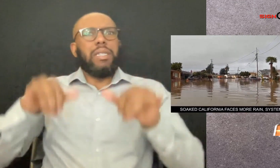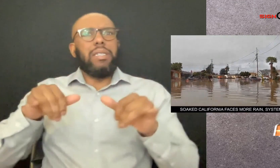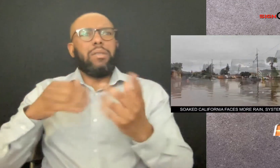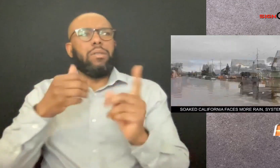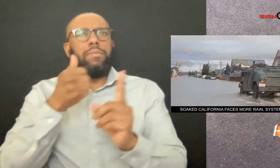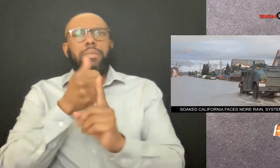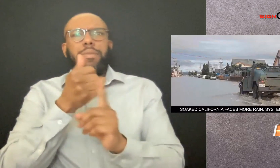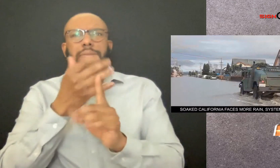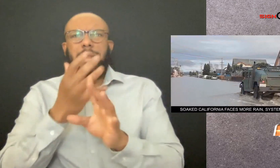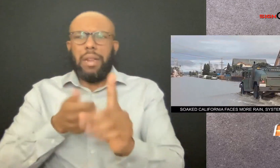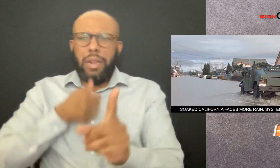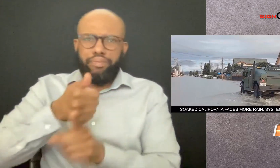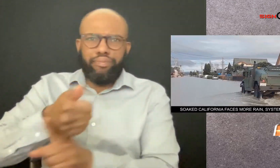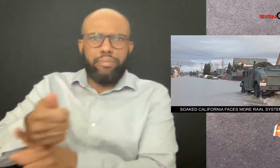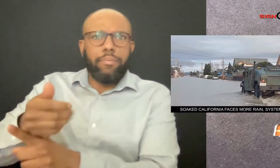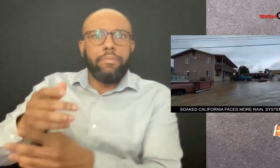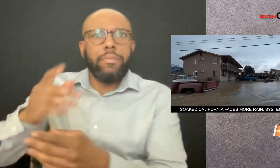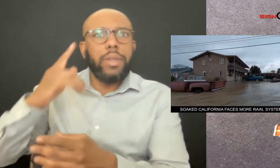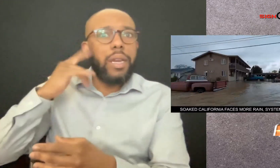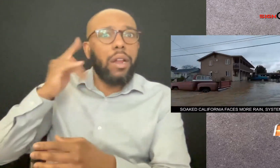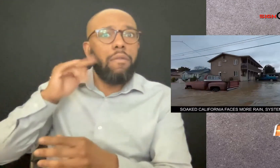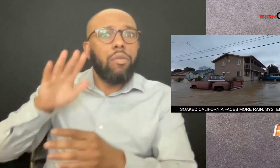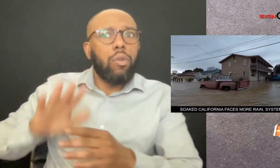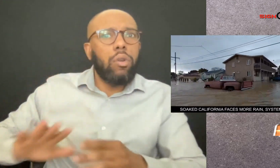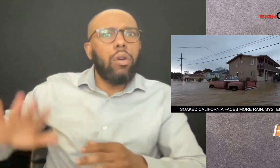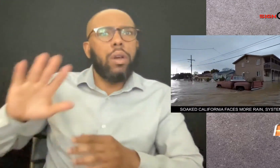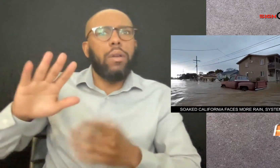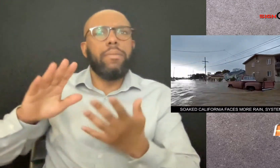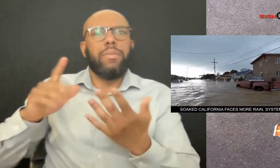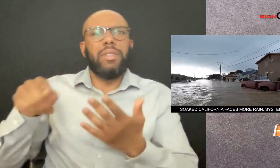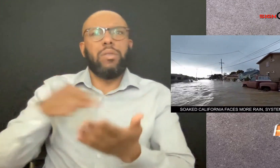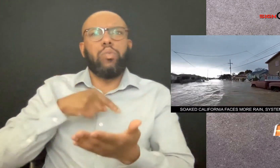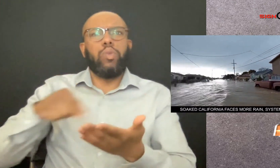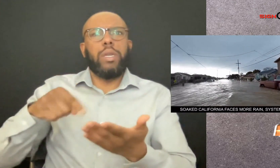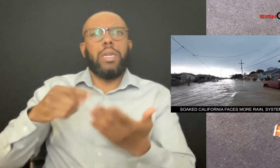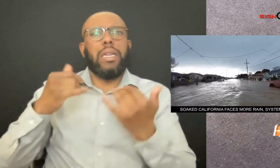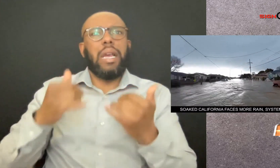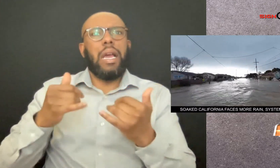The storm system that hammered California this week is heading east now.